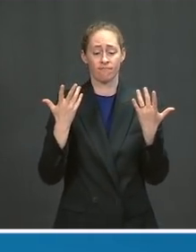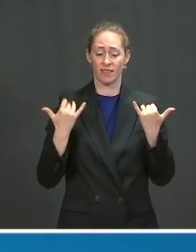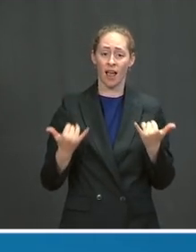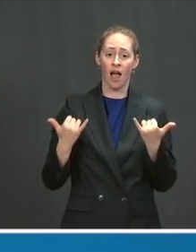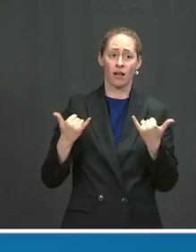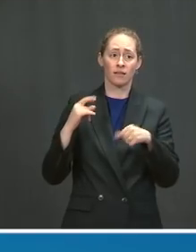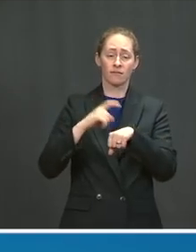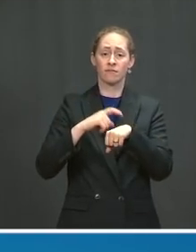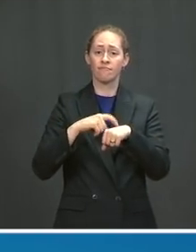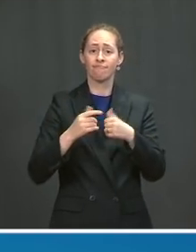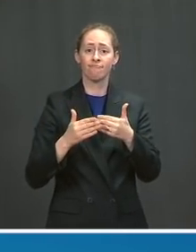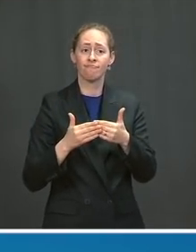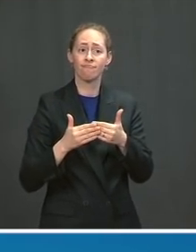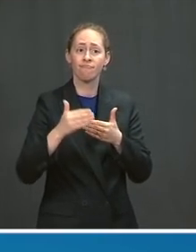President Joe Biden and I,